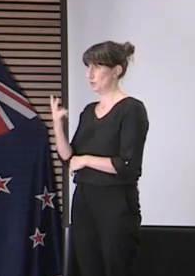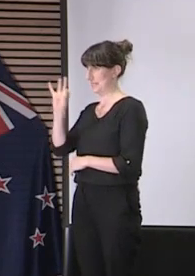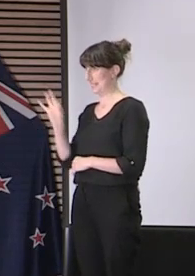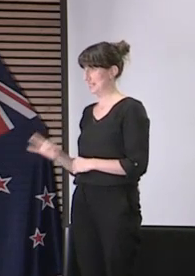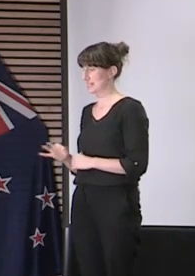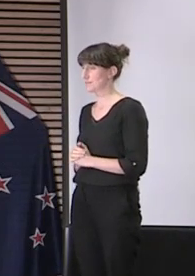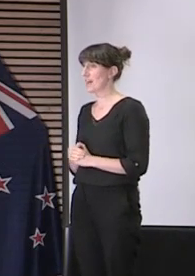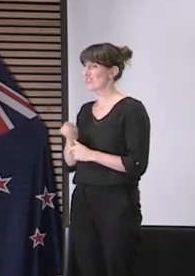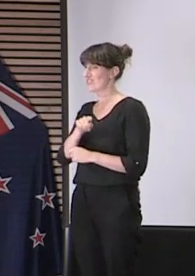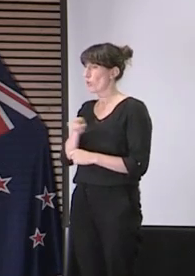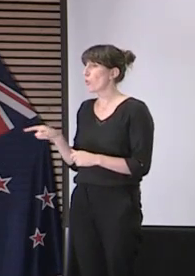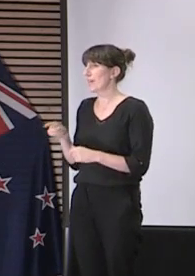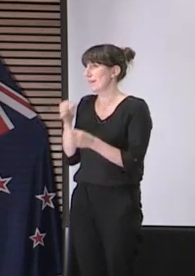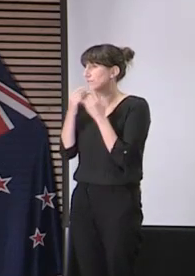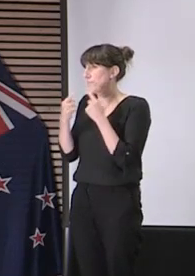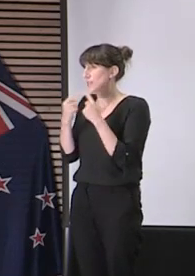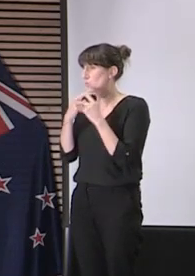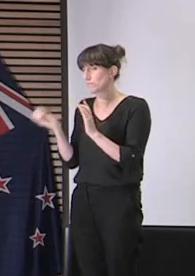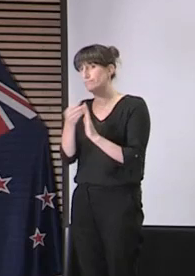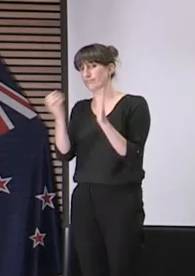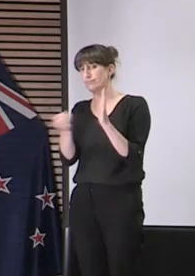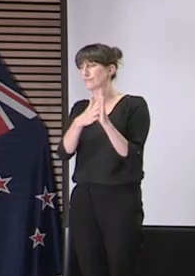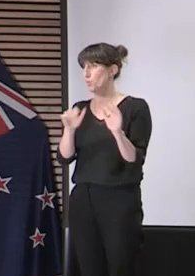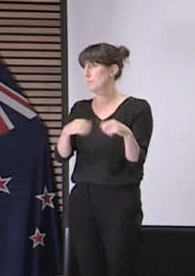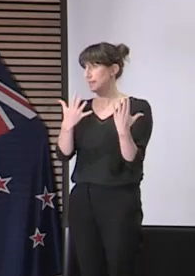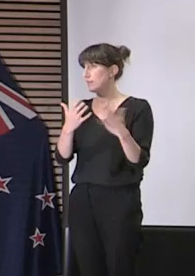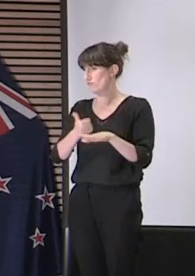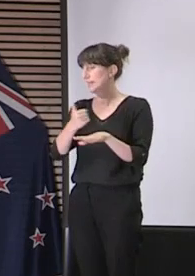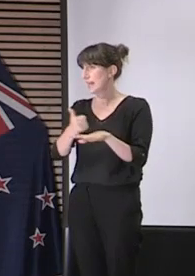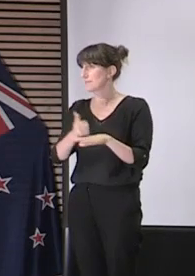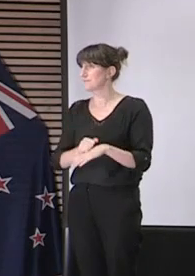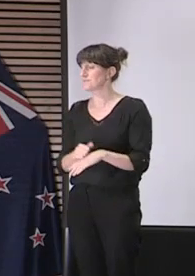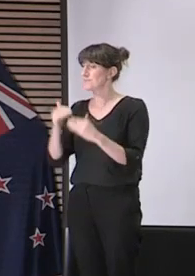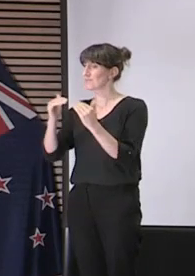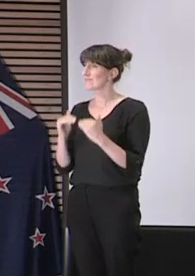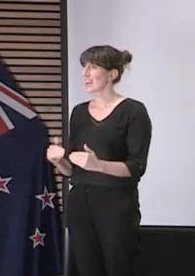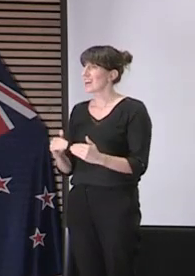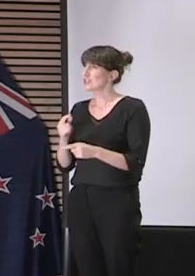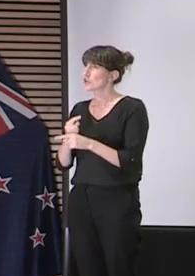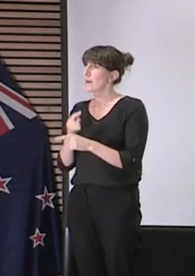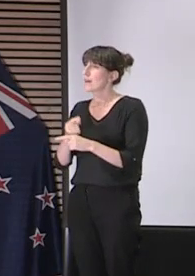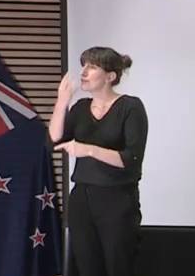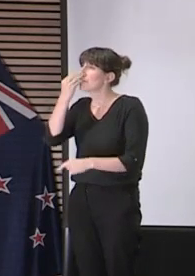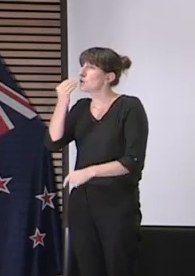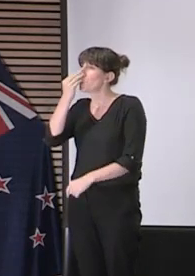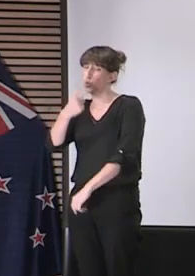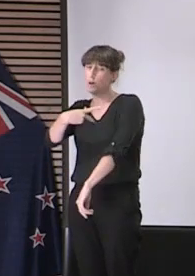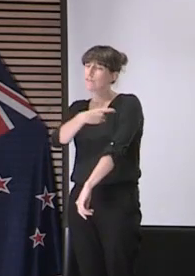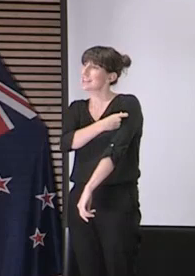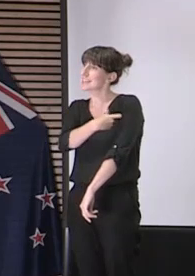Middle Eastern and Latin American, 2%. We will provide that data on our website and update them regularly. Final